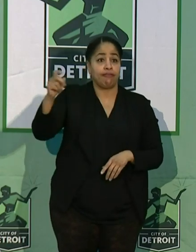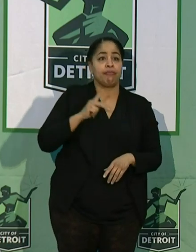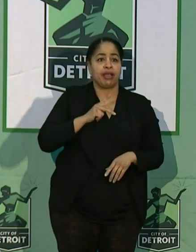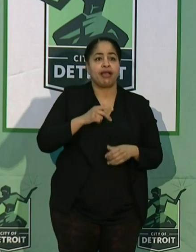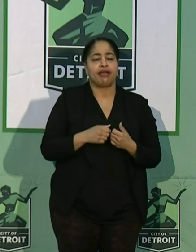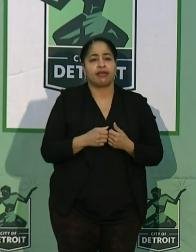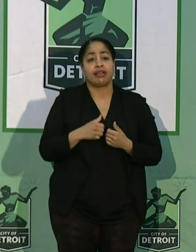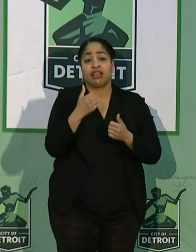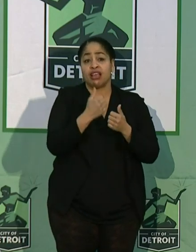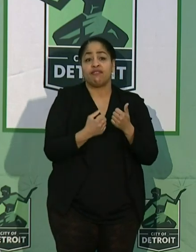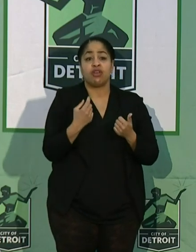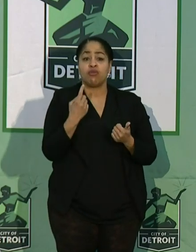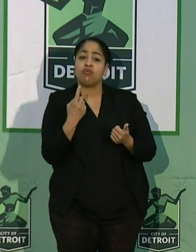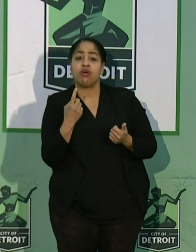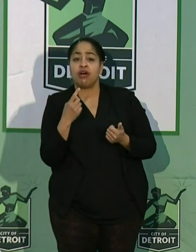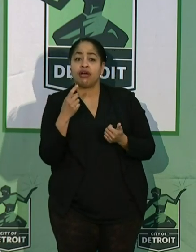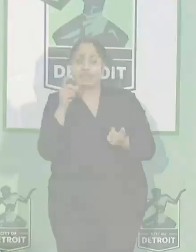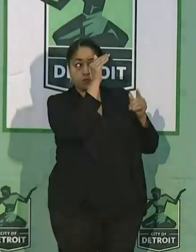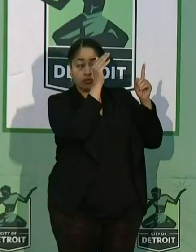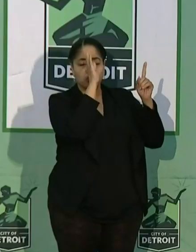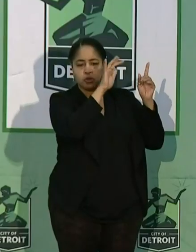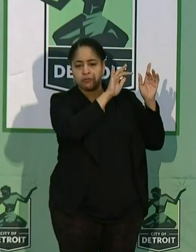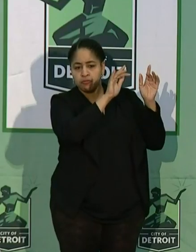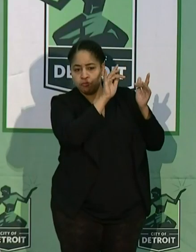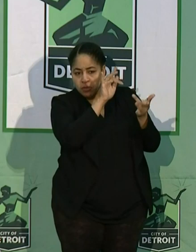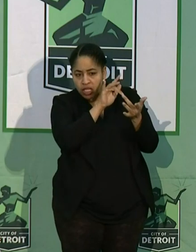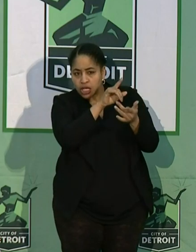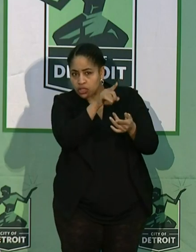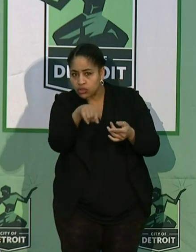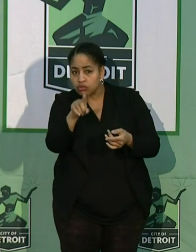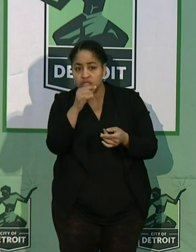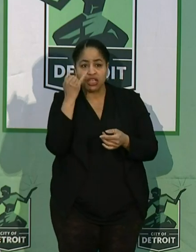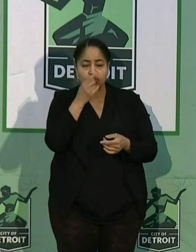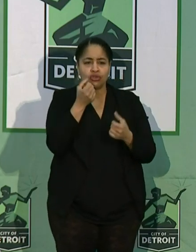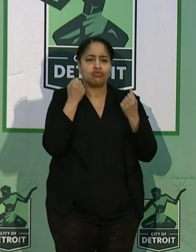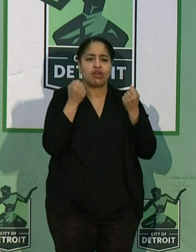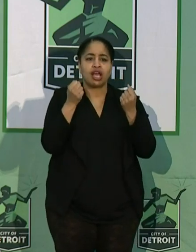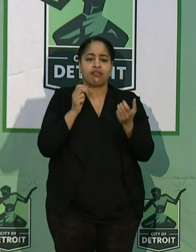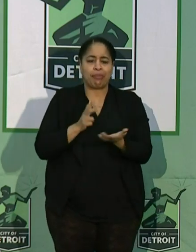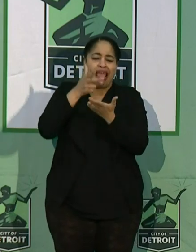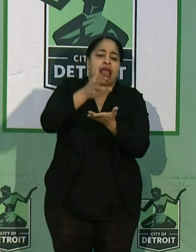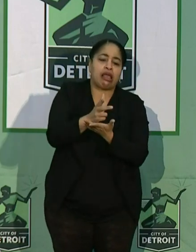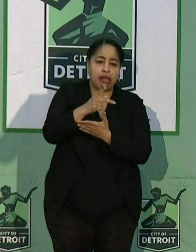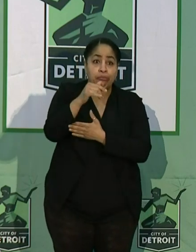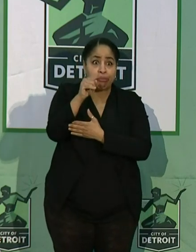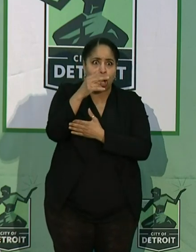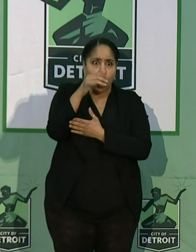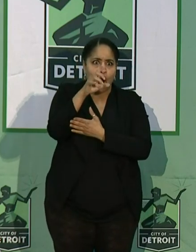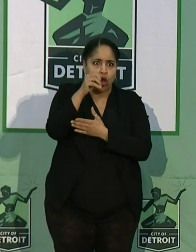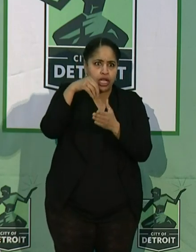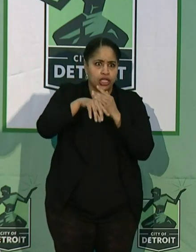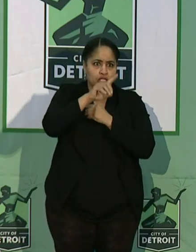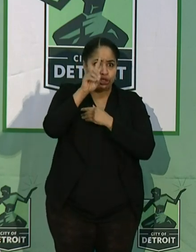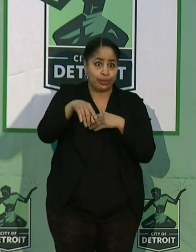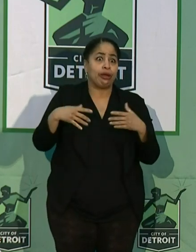START TO MAKE PLANS TO BRING OUR CRITICAL INFRASTRUCTURE STAFF CRITICAL INFRASTRUCTURE STAFF BACK. BACK. EVERYBODY WILL HAVE TO BE TESTED EVERYBODY WILL HAVE TO BE TESTED AND TEST NEGATIVE. AND TEST NEGATIVE. IF YOU’VE BEEN DRIVING AND HIT A